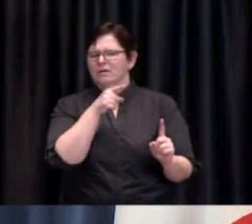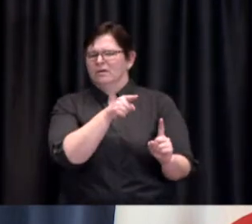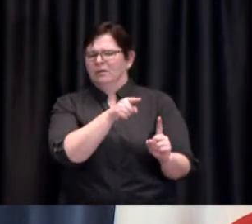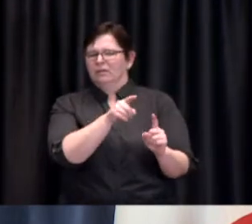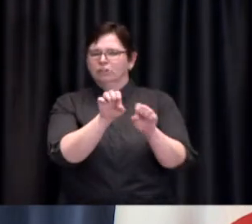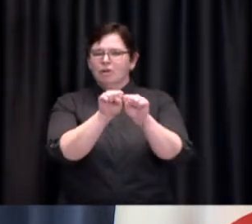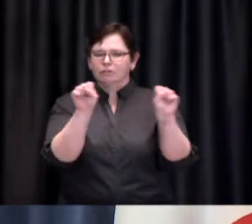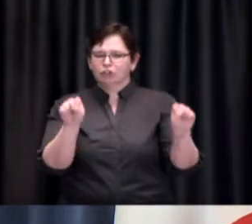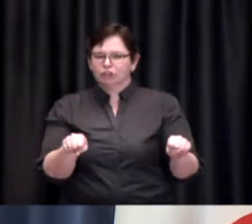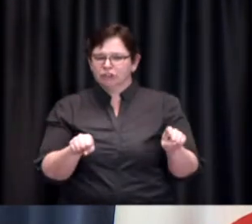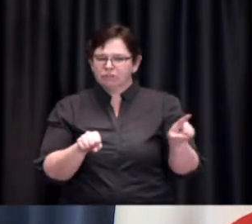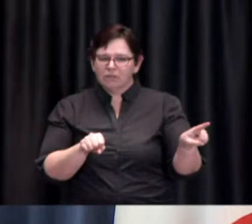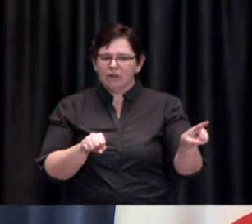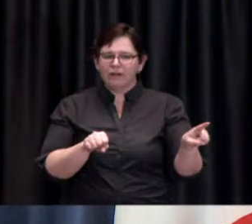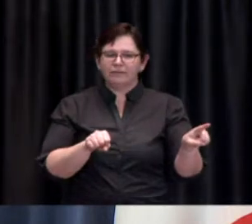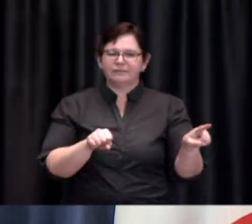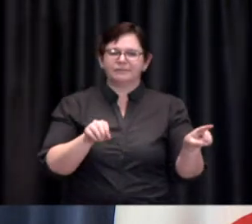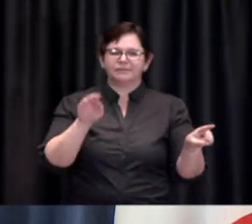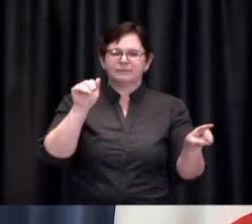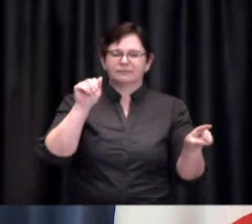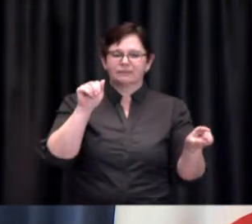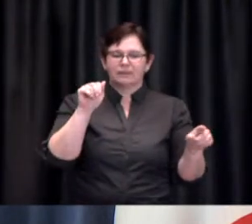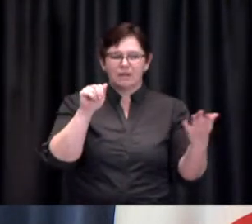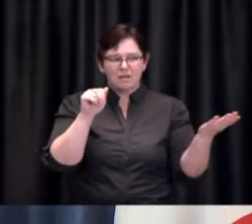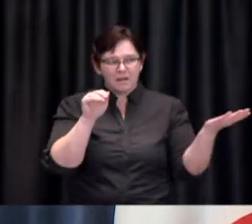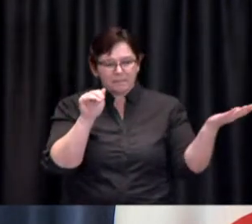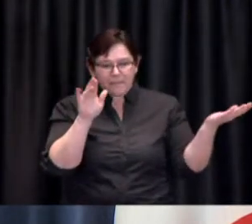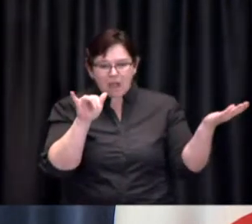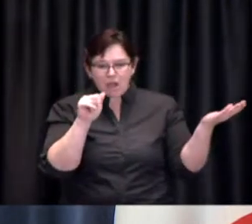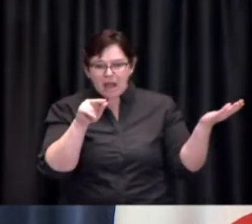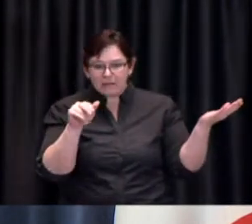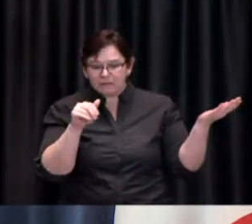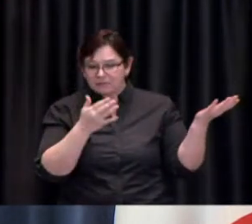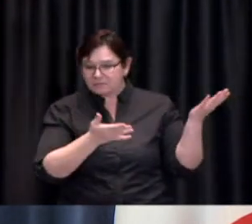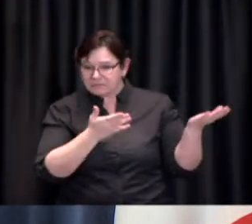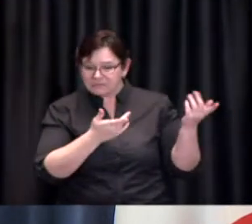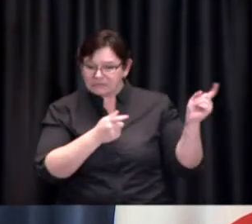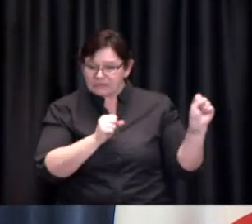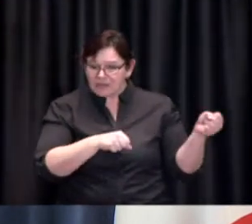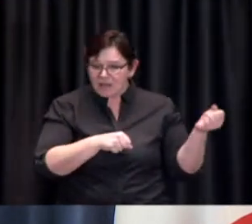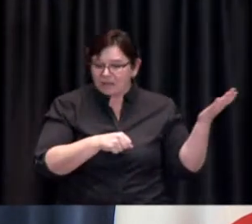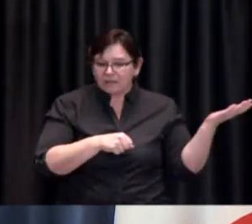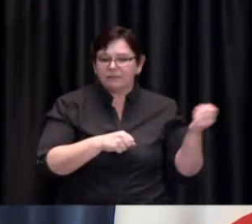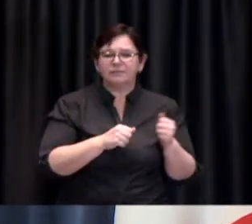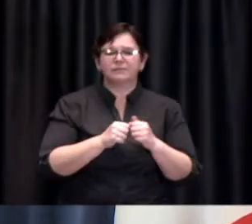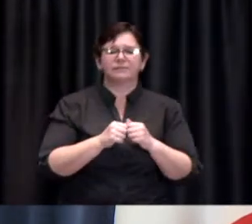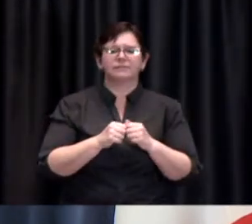and also Mary-Anne um I'm wondering first when we can expect a wider rollout of the vaccine